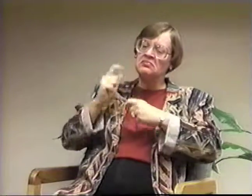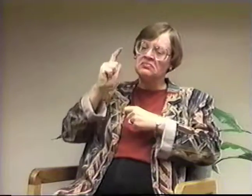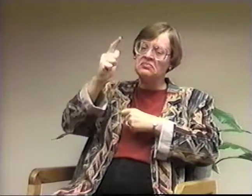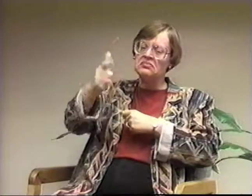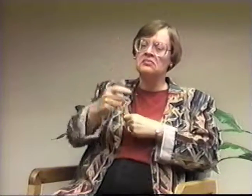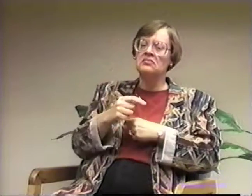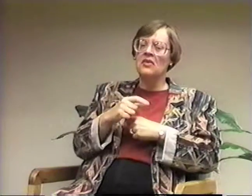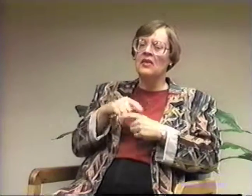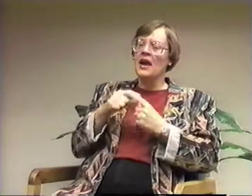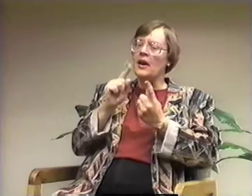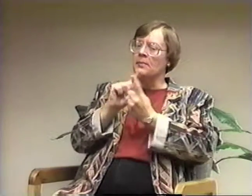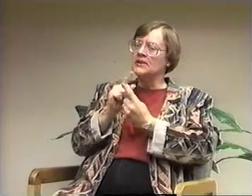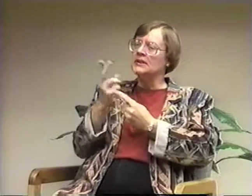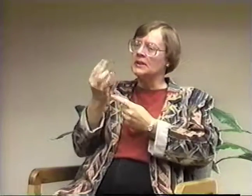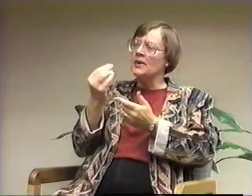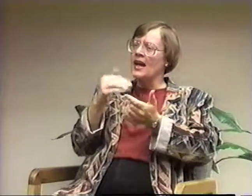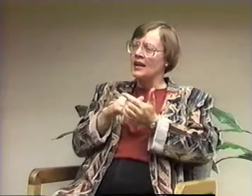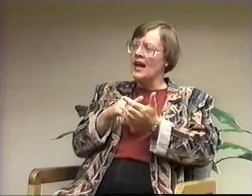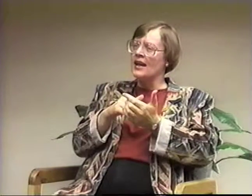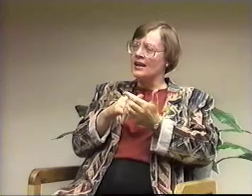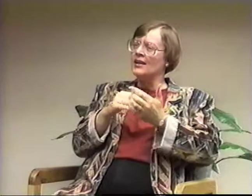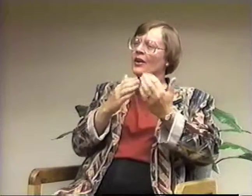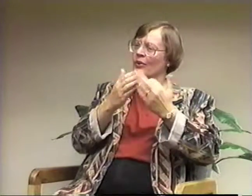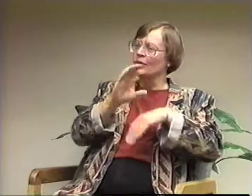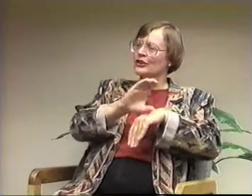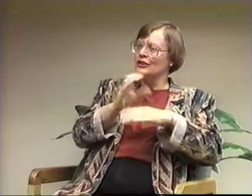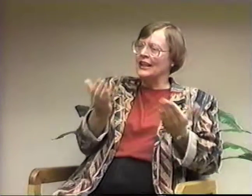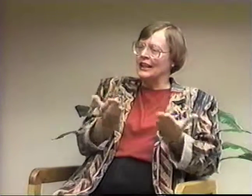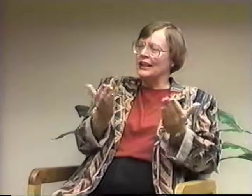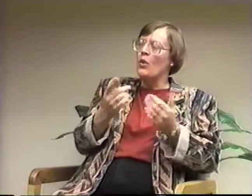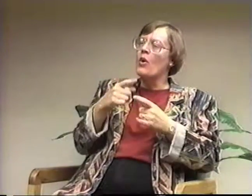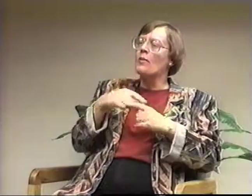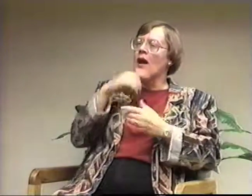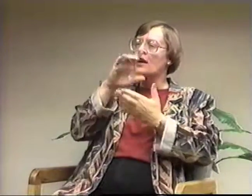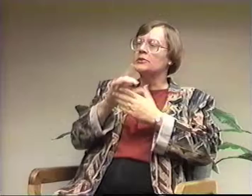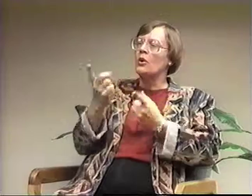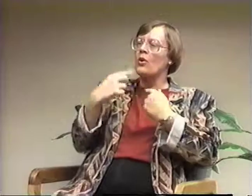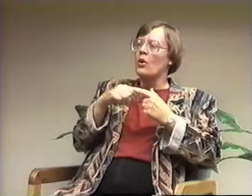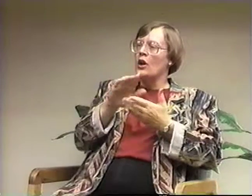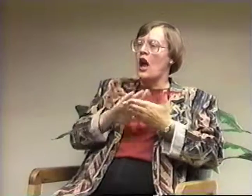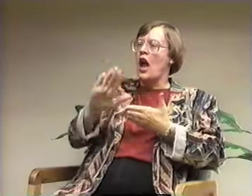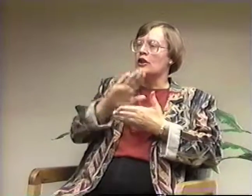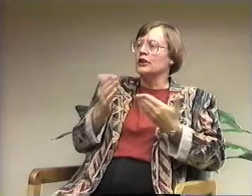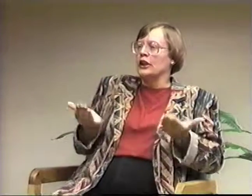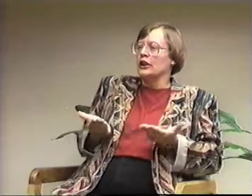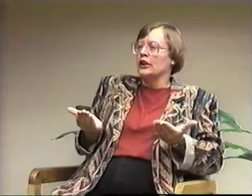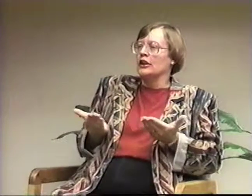Then a year later, I met him again at a church function here in Minnesota.